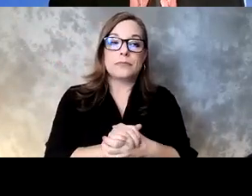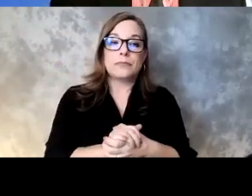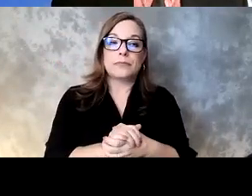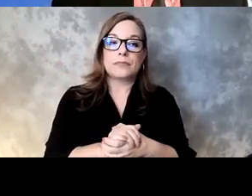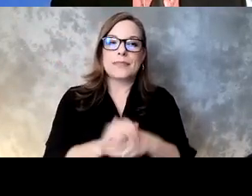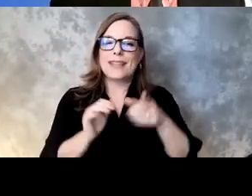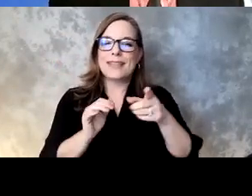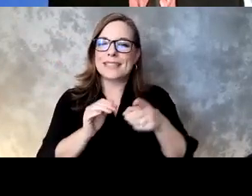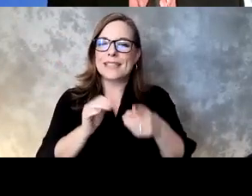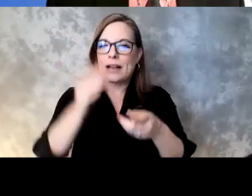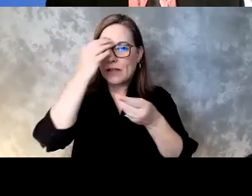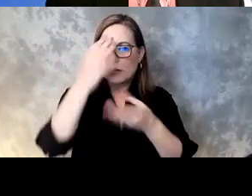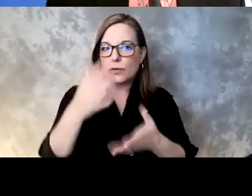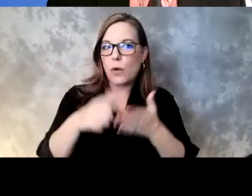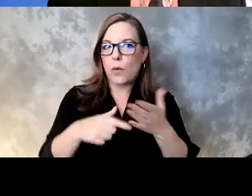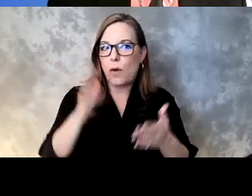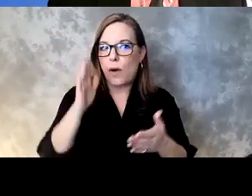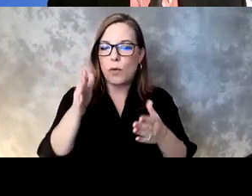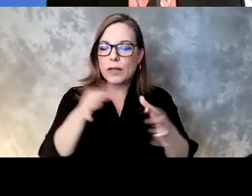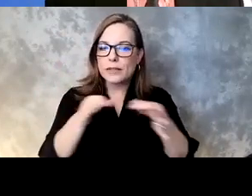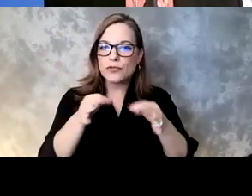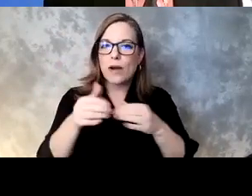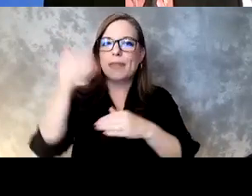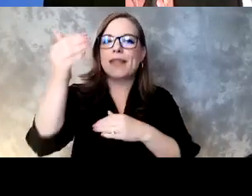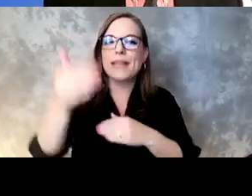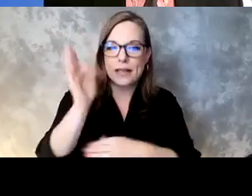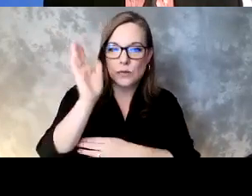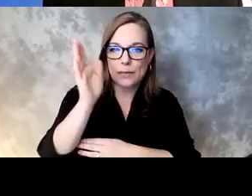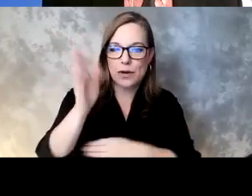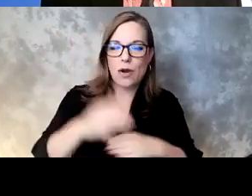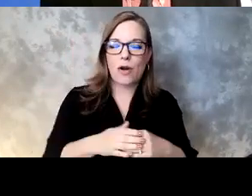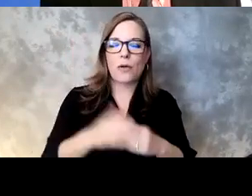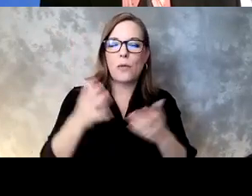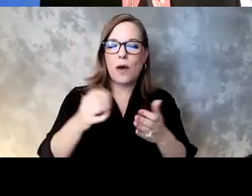going to dive deeper into facilities but we wanted to highlight this grant for you. The